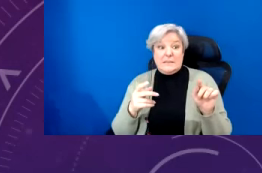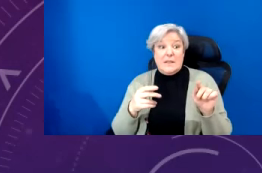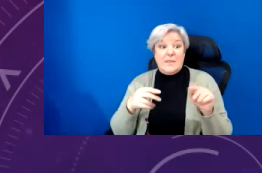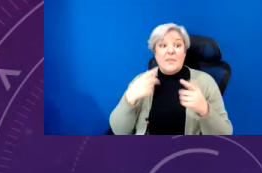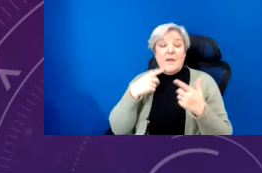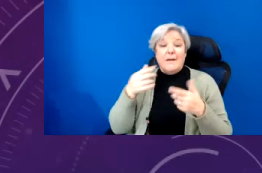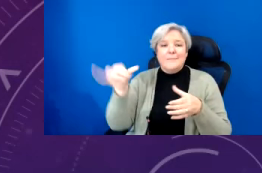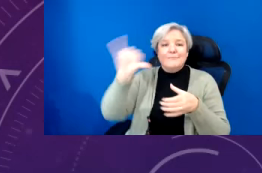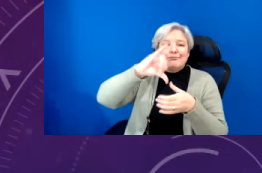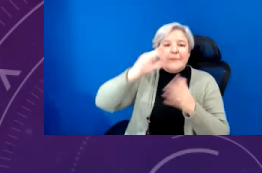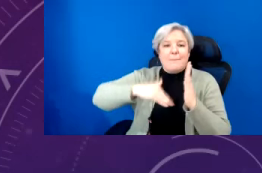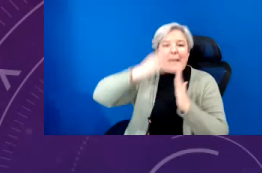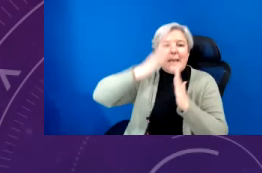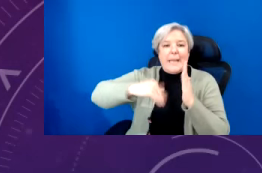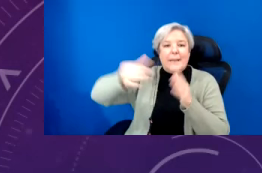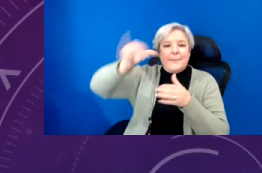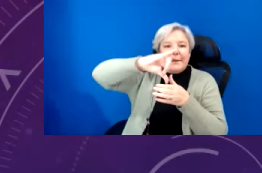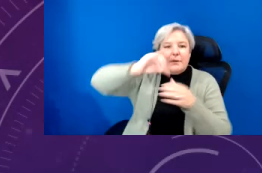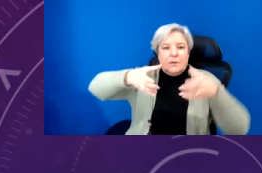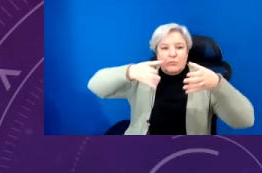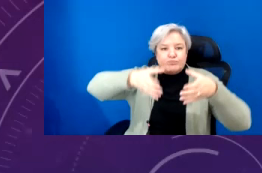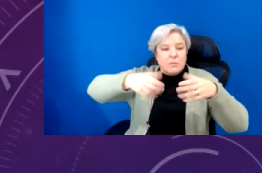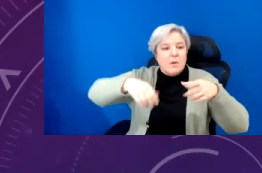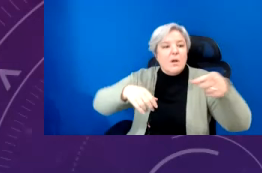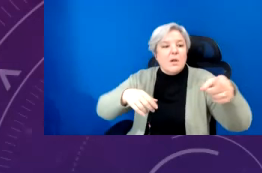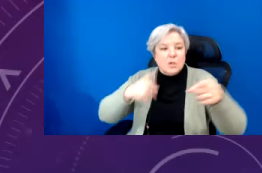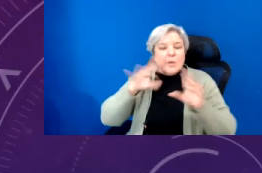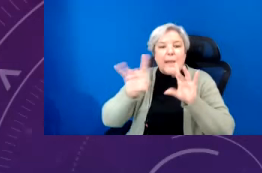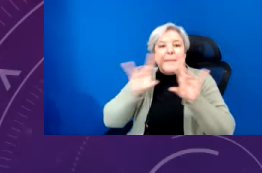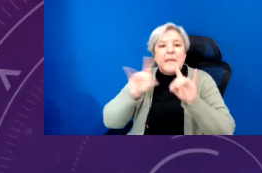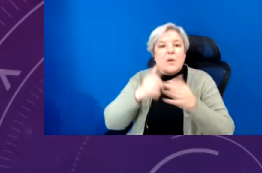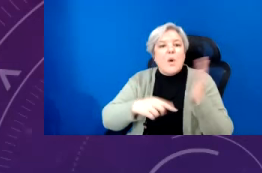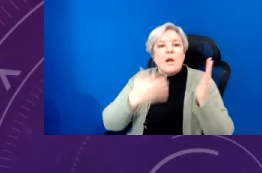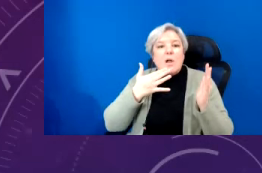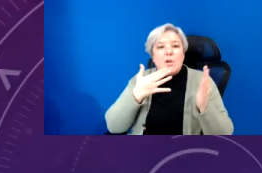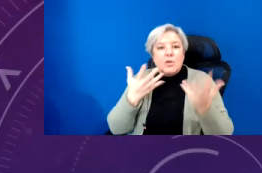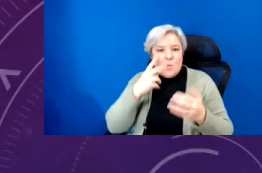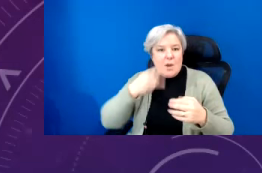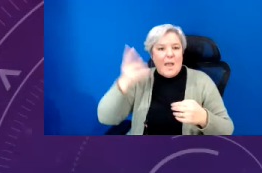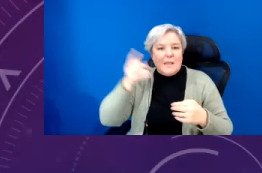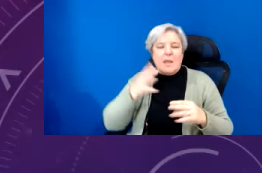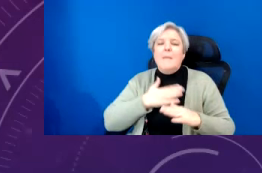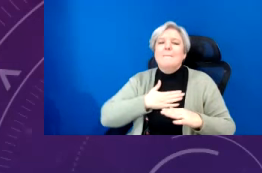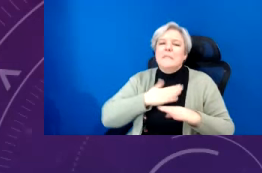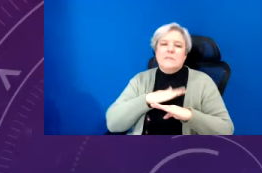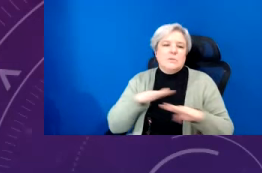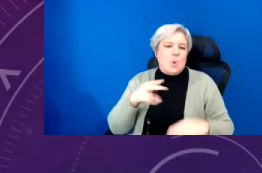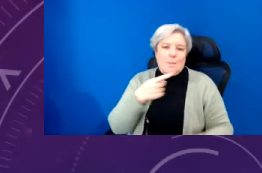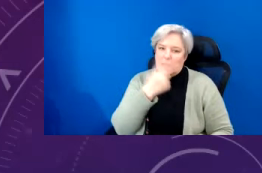you'll be presented with some other colors that you can choose to highlight it. Please don't highlight it black or highlight it white,